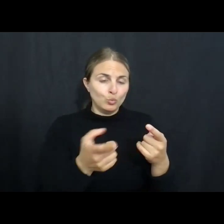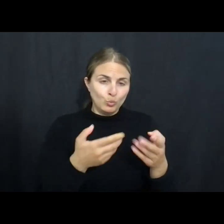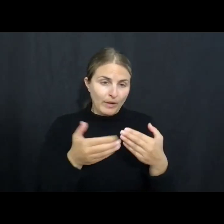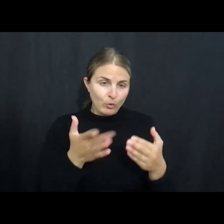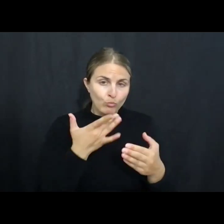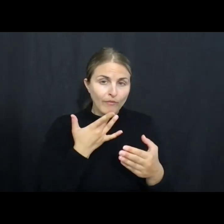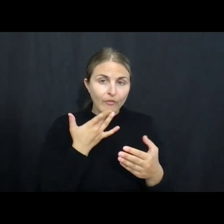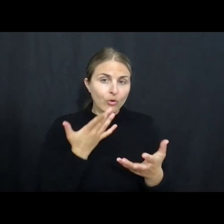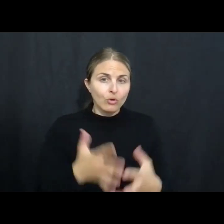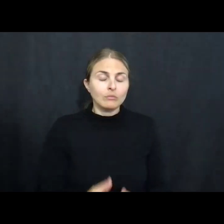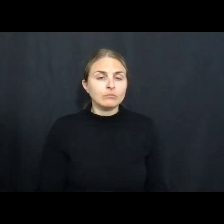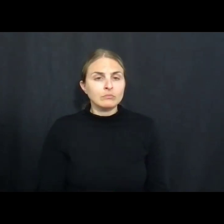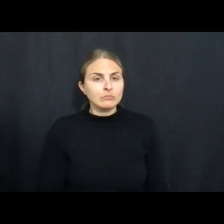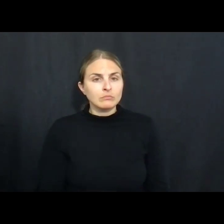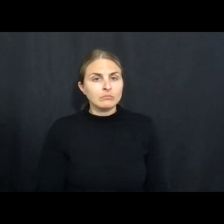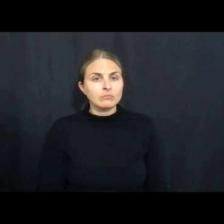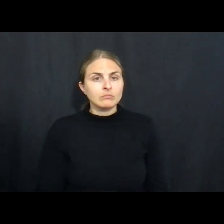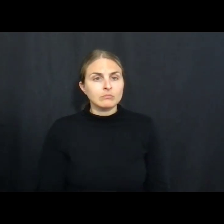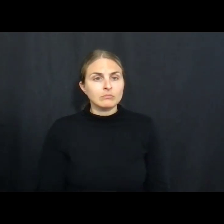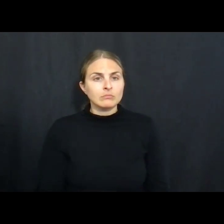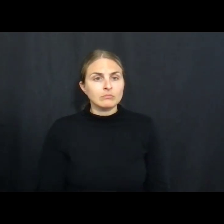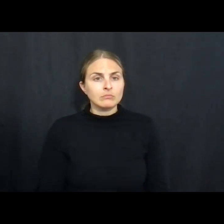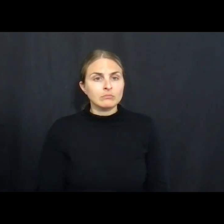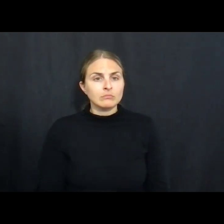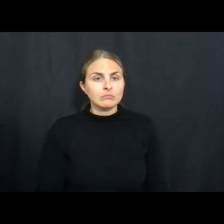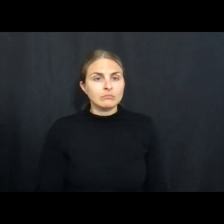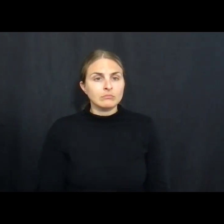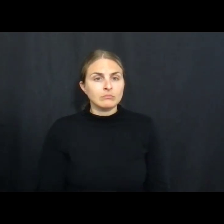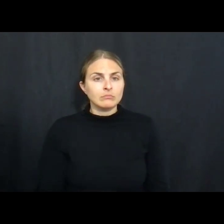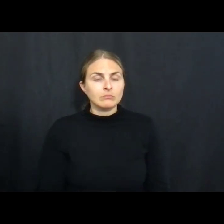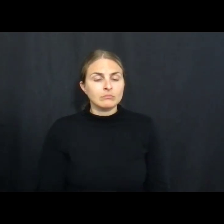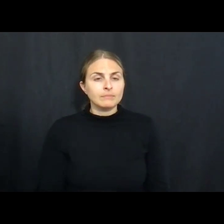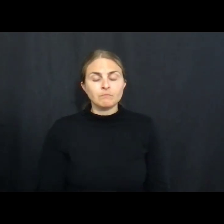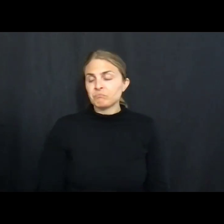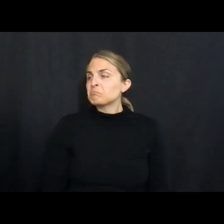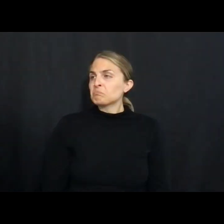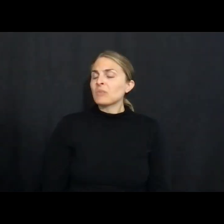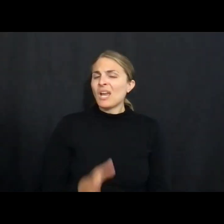»JESSICA SORBELLO: I can send it to you if you just want to